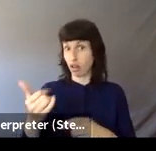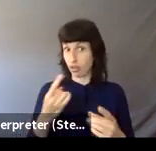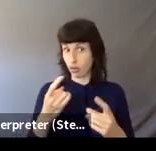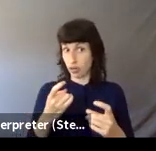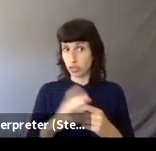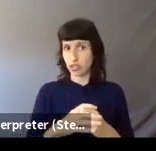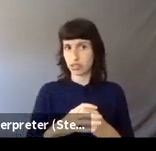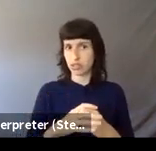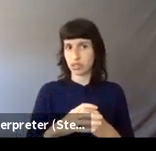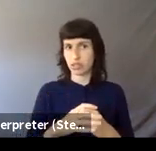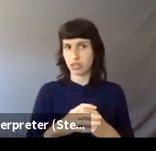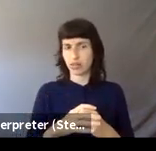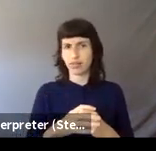ways you keep the documents and stuff. Like Pete said, those items are created in folders that are even saved just within your Office 365.